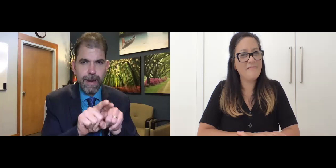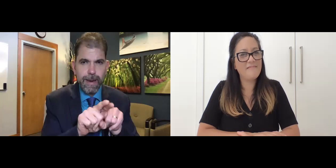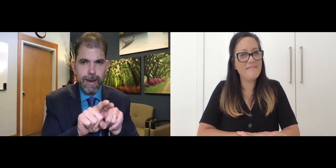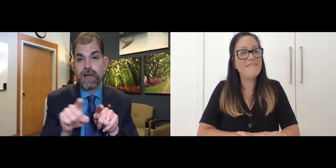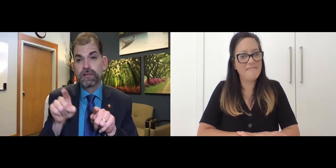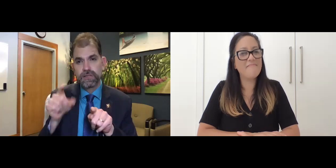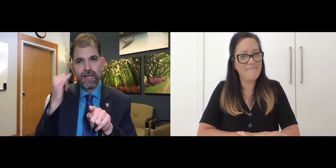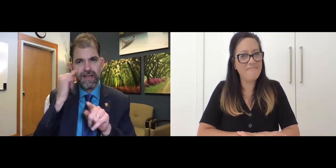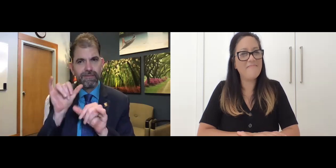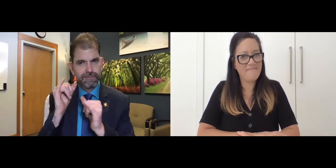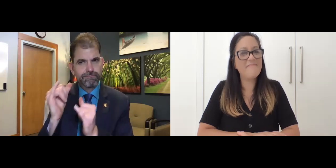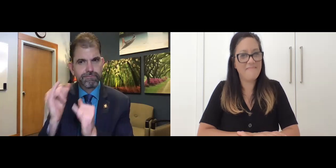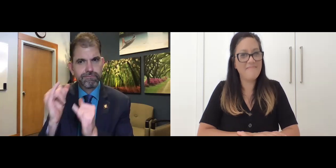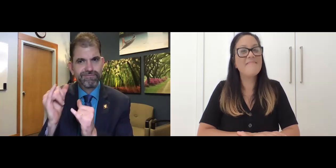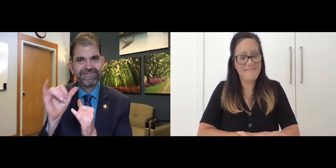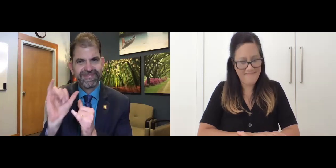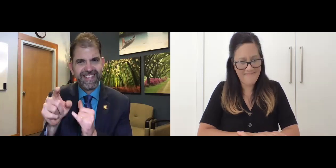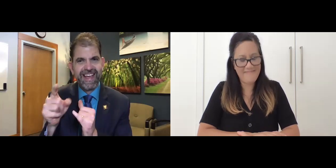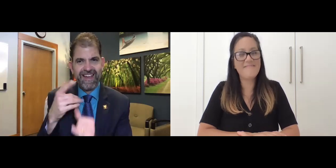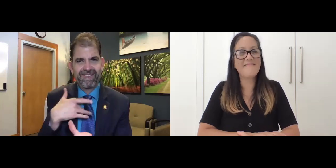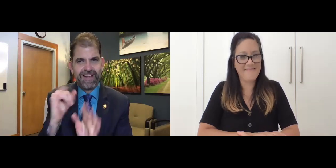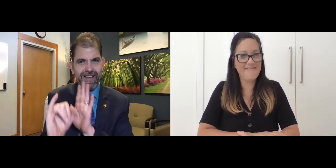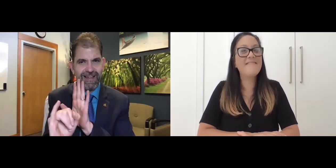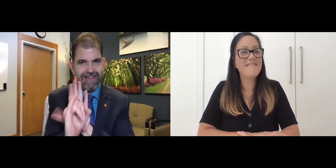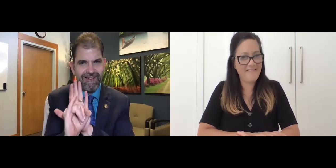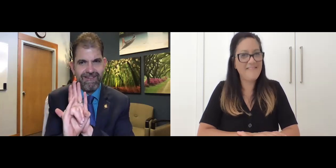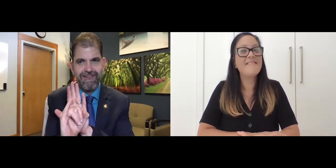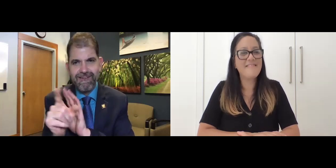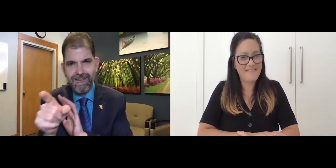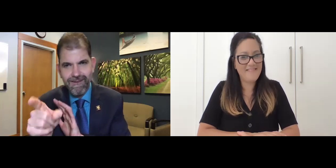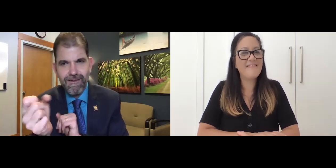what we're noticing is the ability to relate to someone